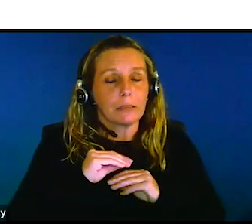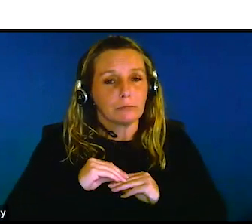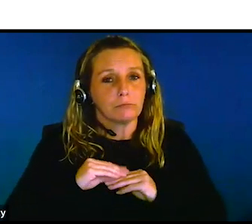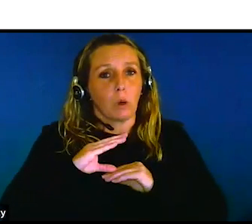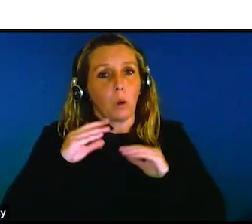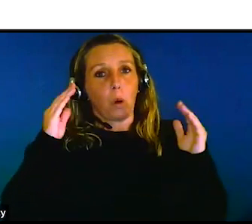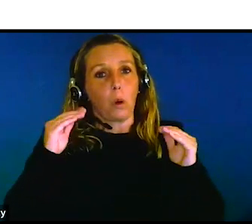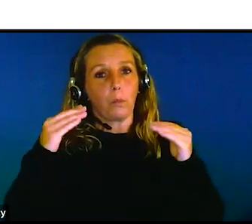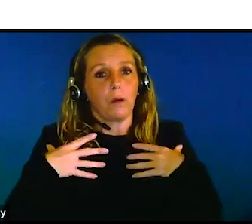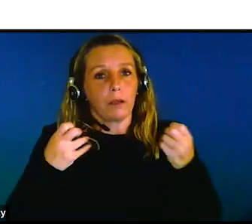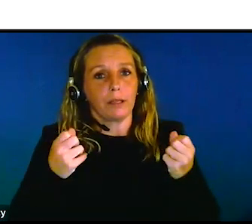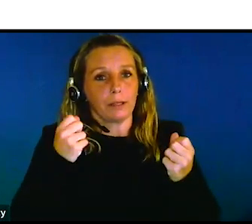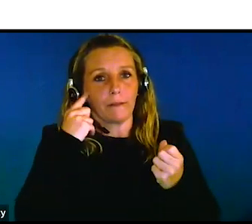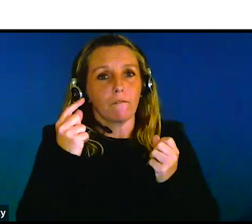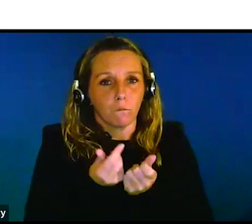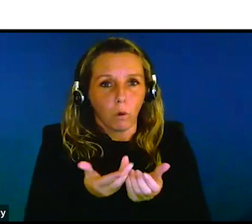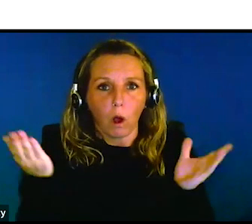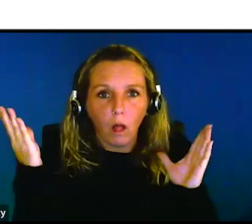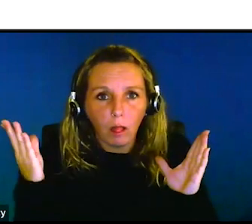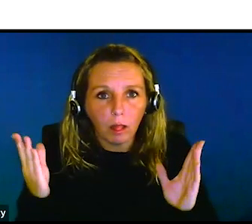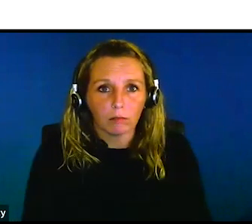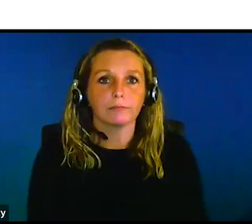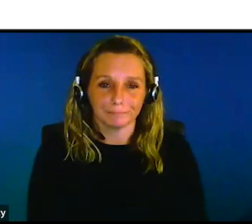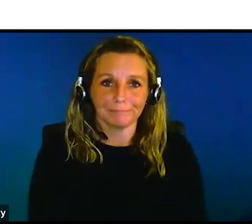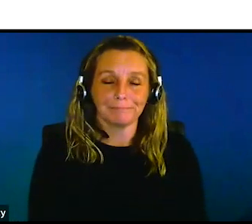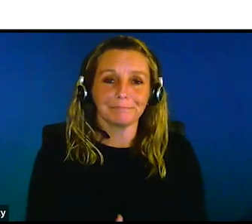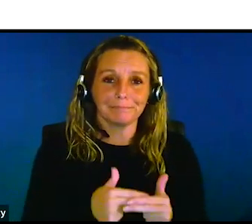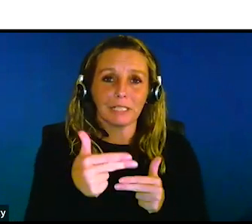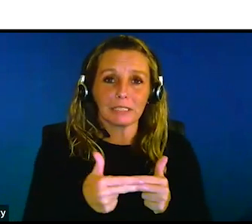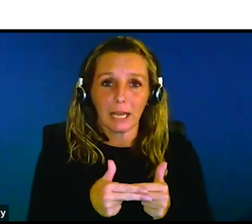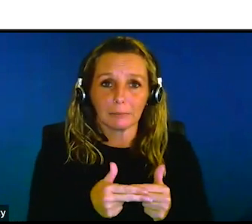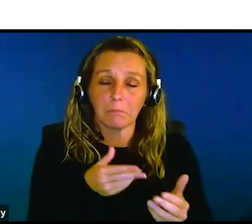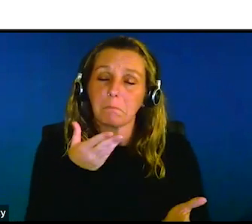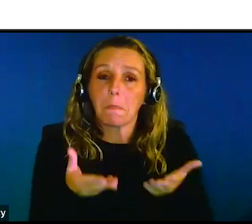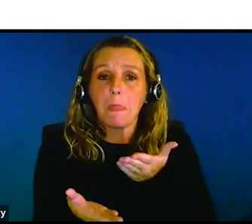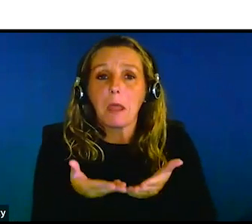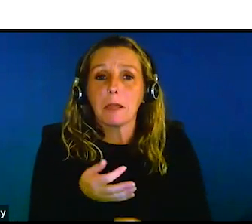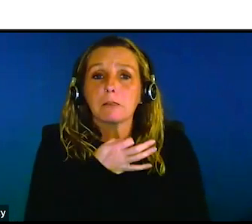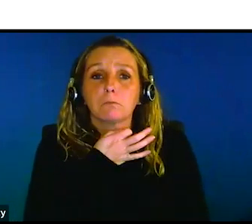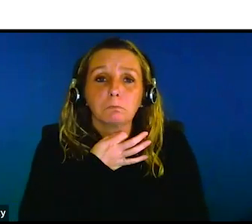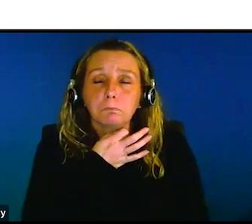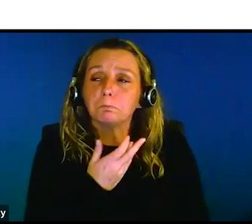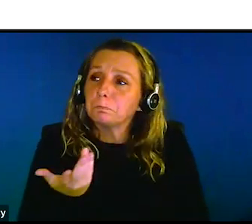Next slide, please. So you may ask, where are we heading with